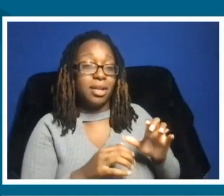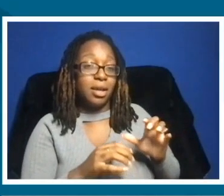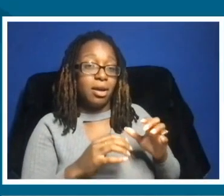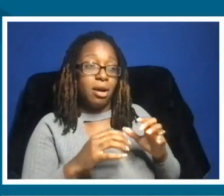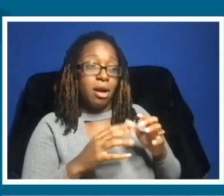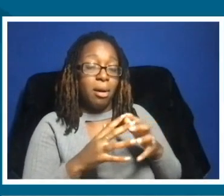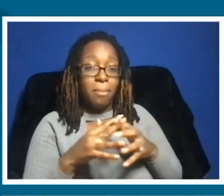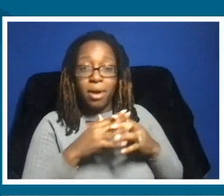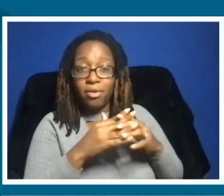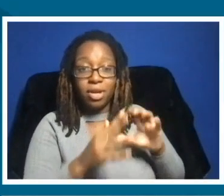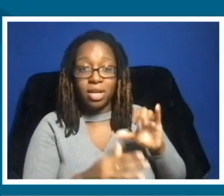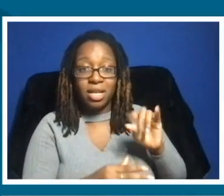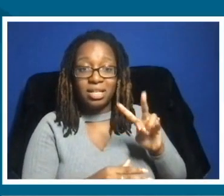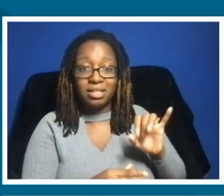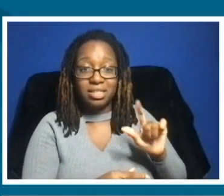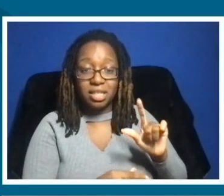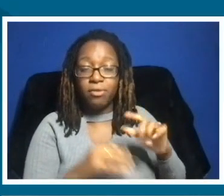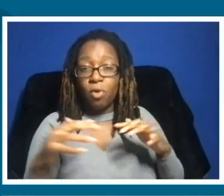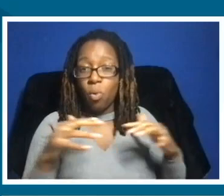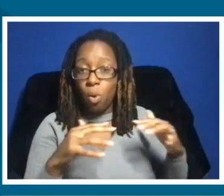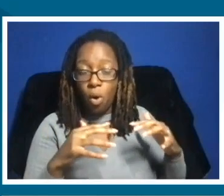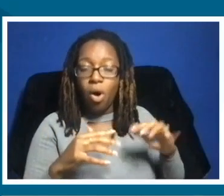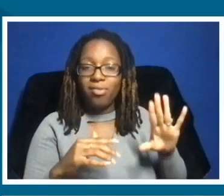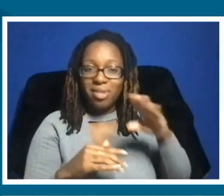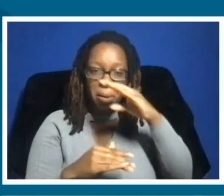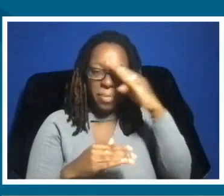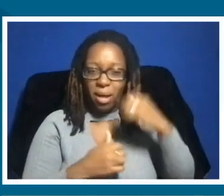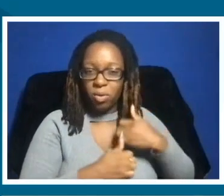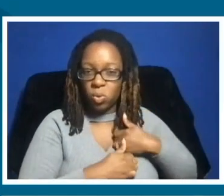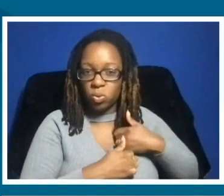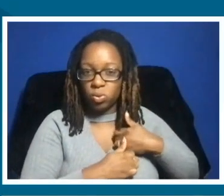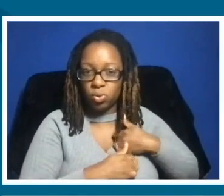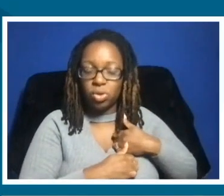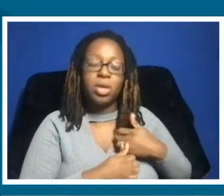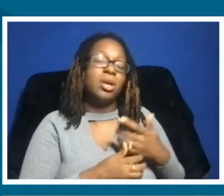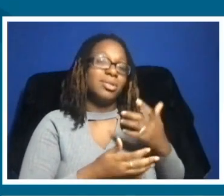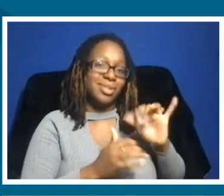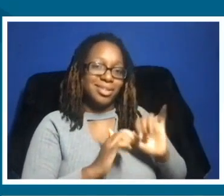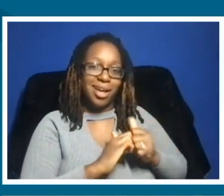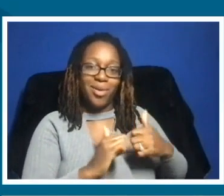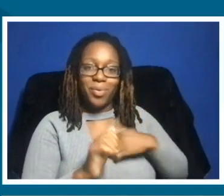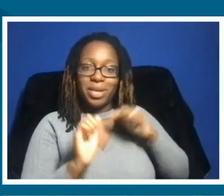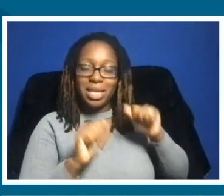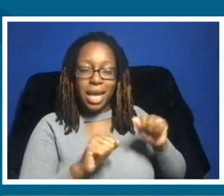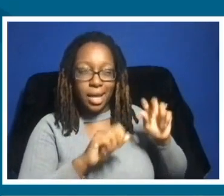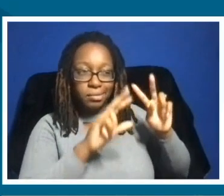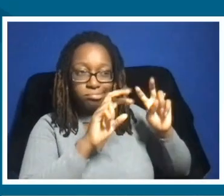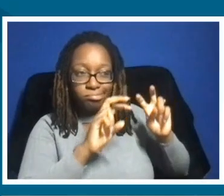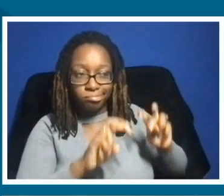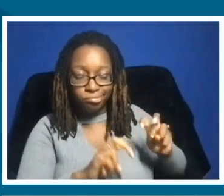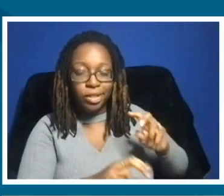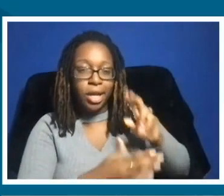community space that invites us to remember and honor people who fought